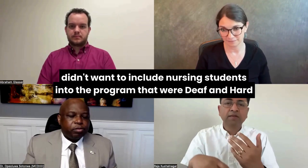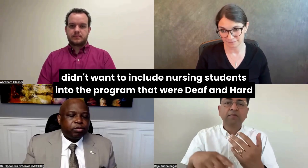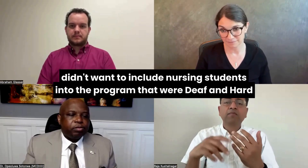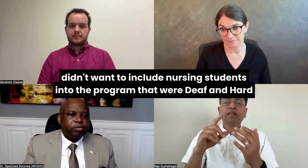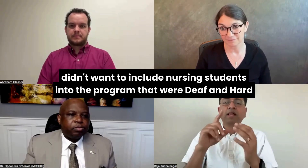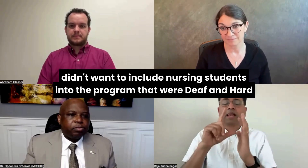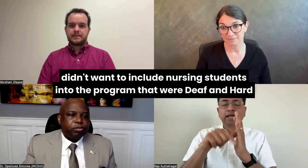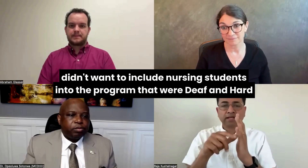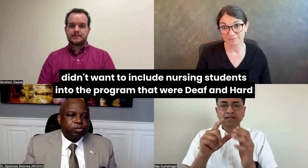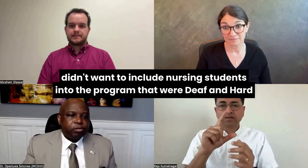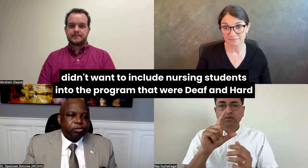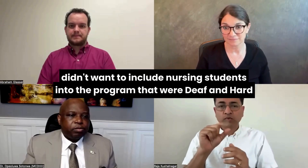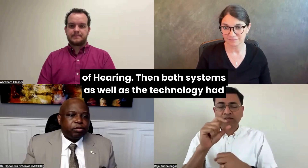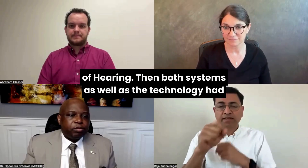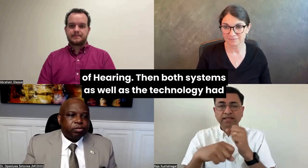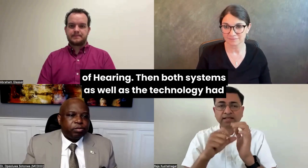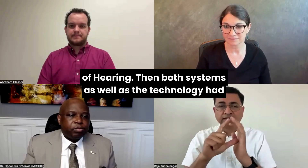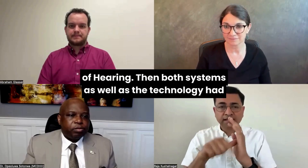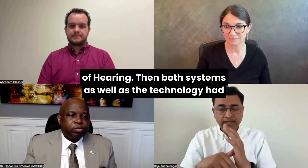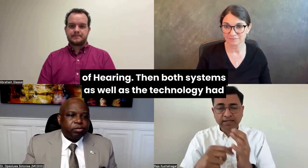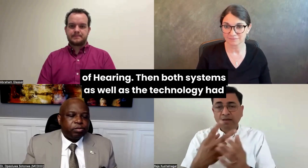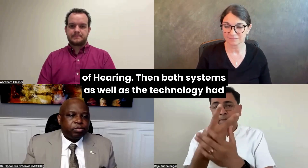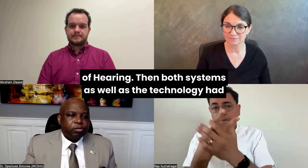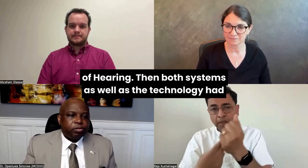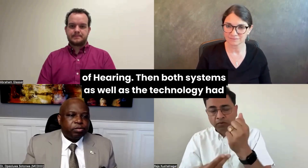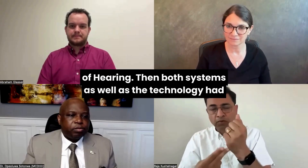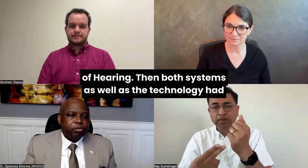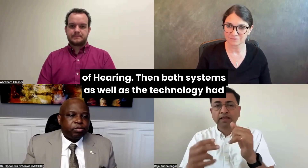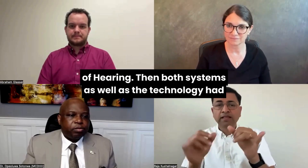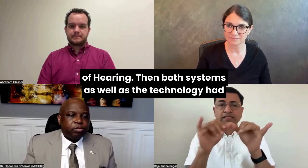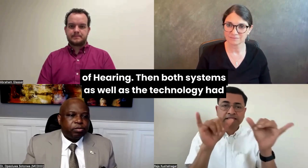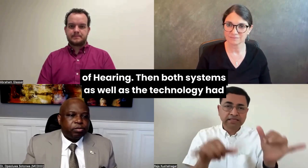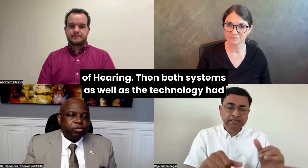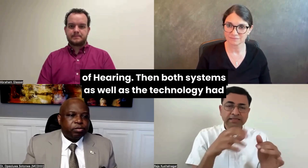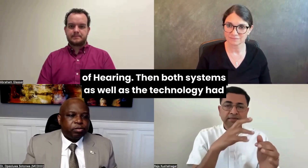of Hearing. Then both systems as well as the technology had